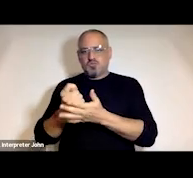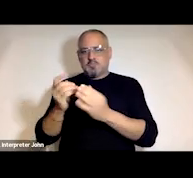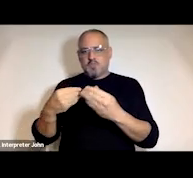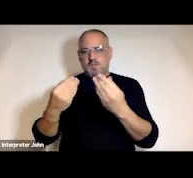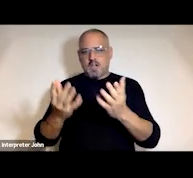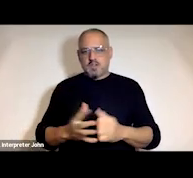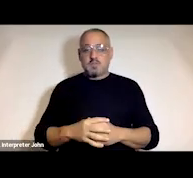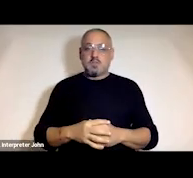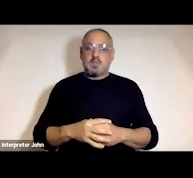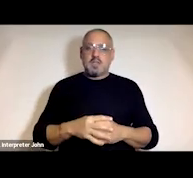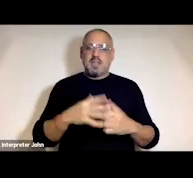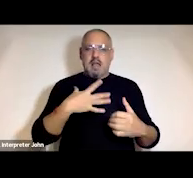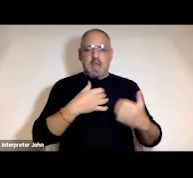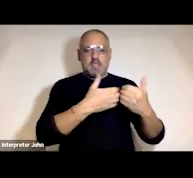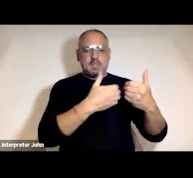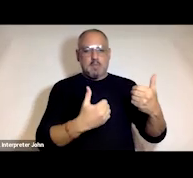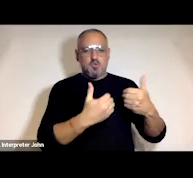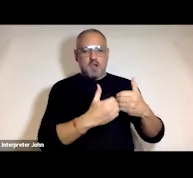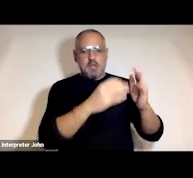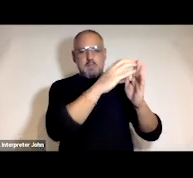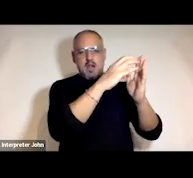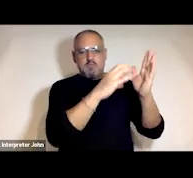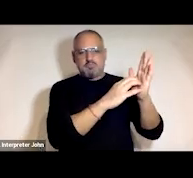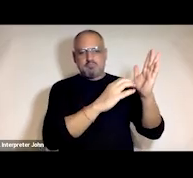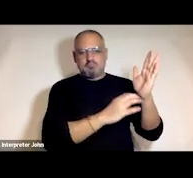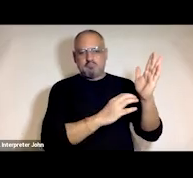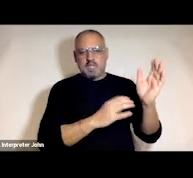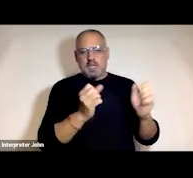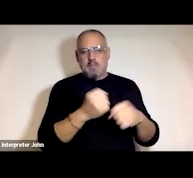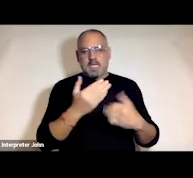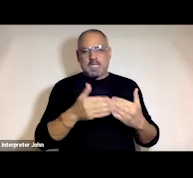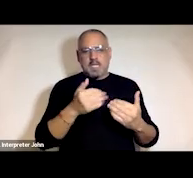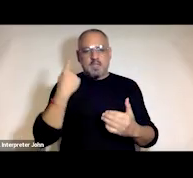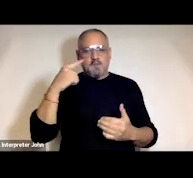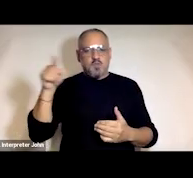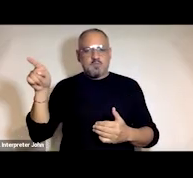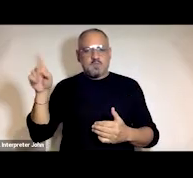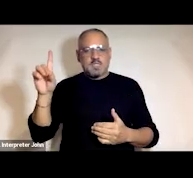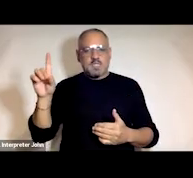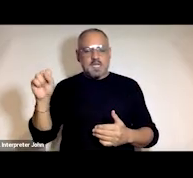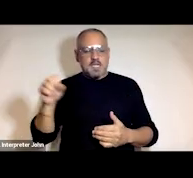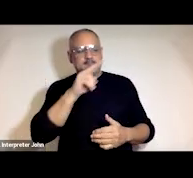and I'd like to separate it out by paragraph just 'cause I thought it made it easier for DDS to digest that way.